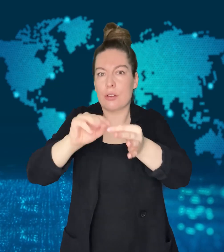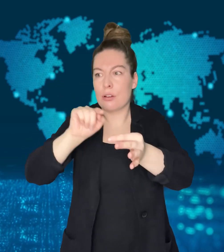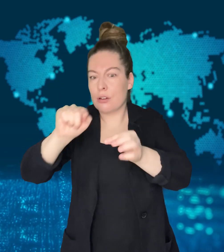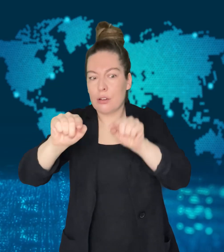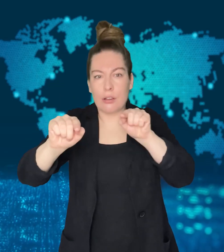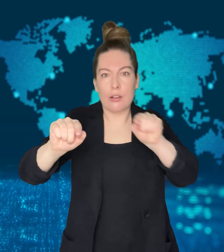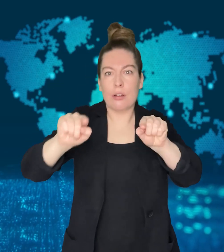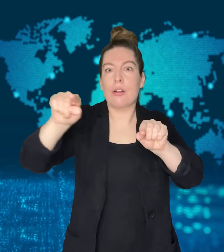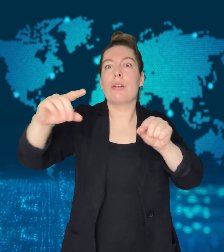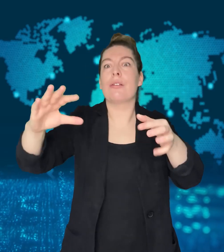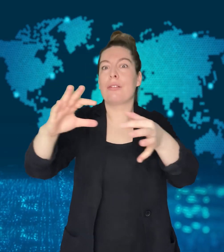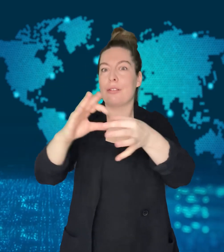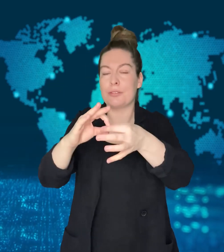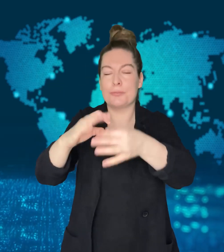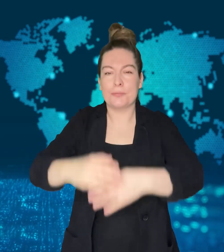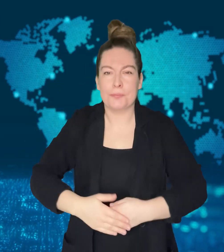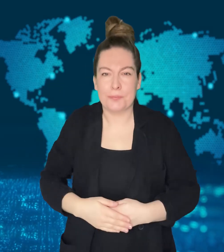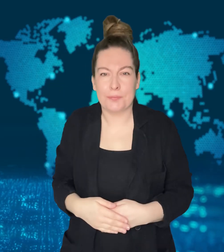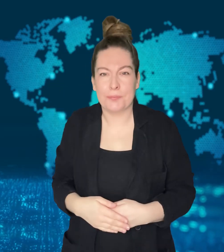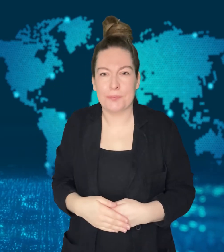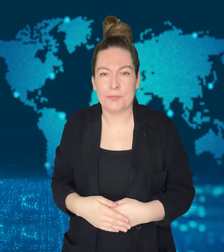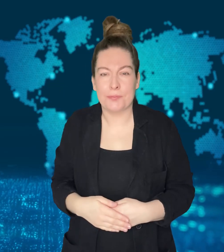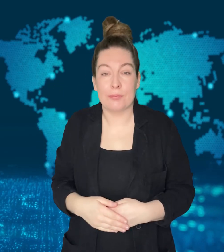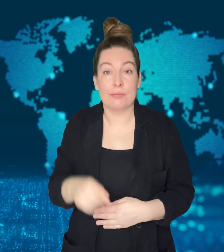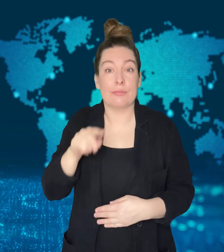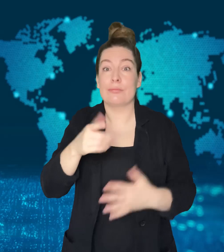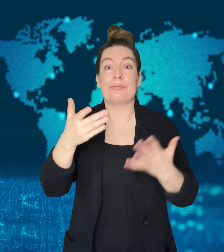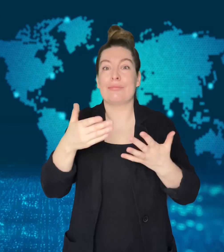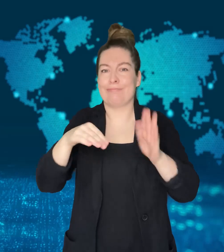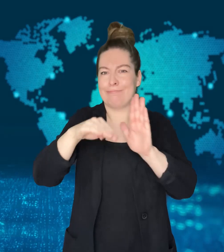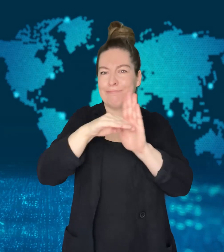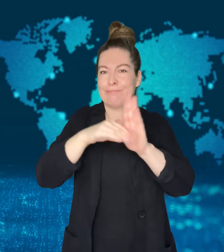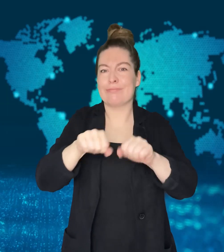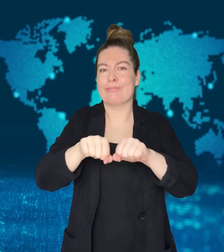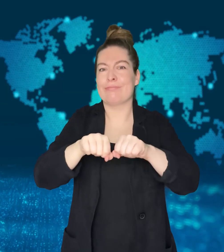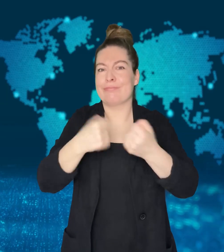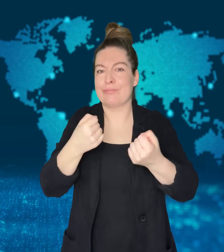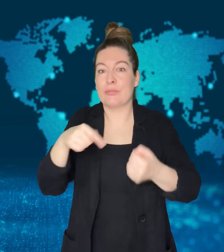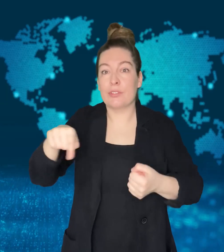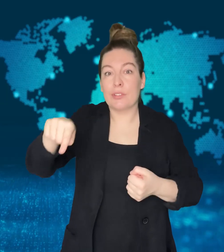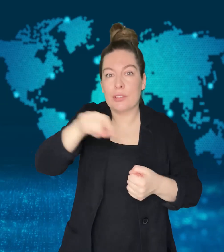that others were connected to the arms that were found.